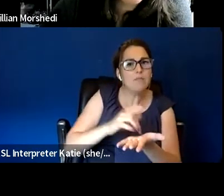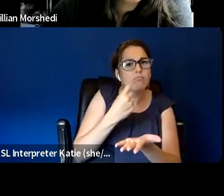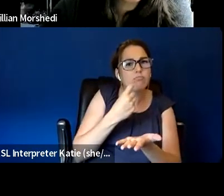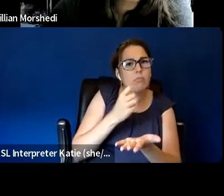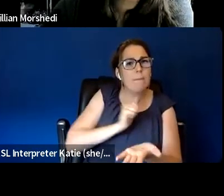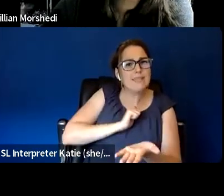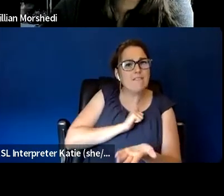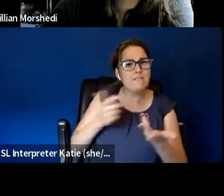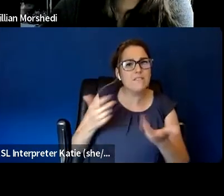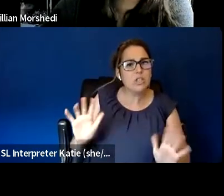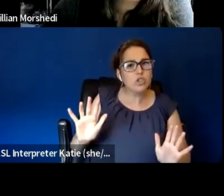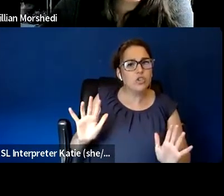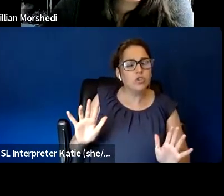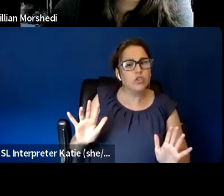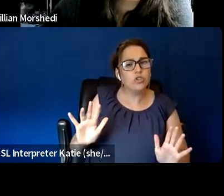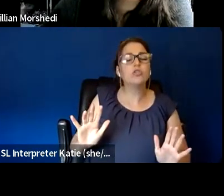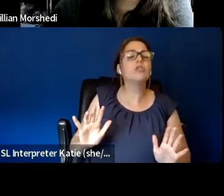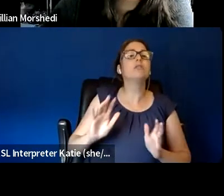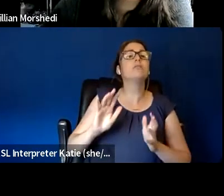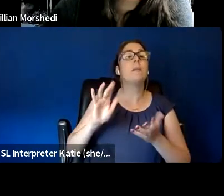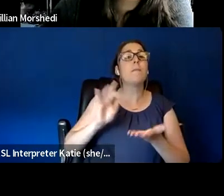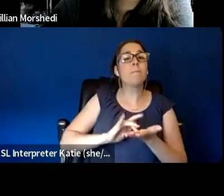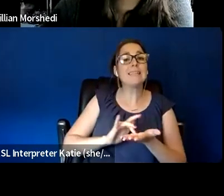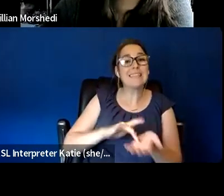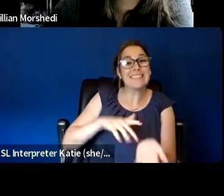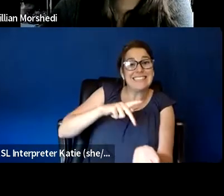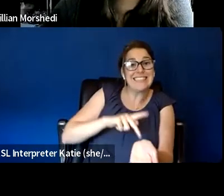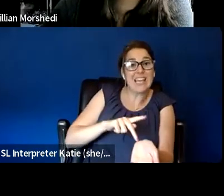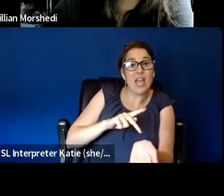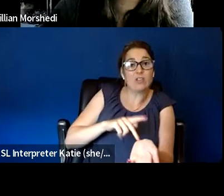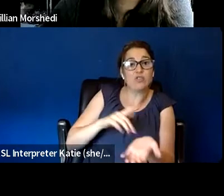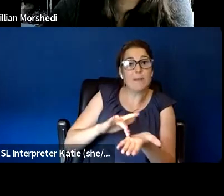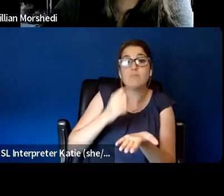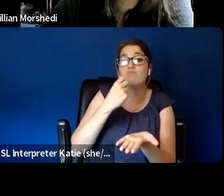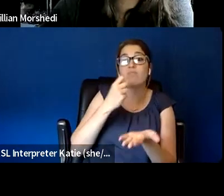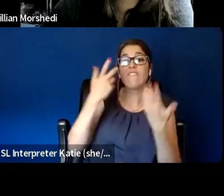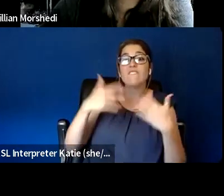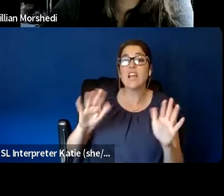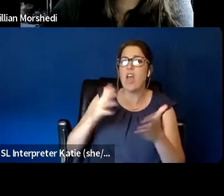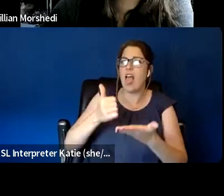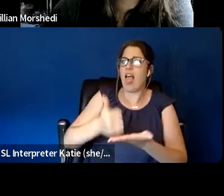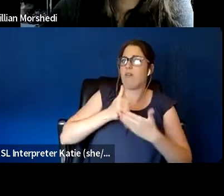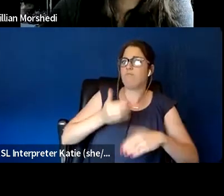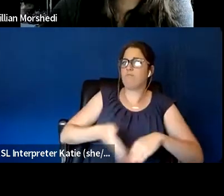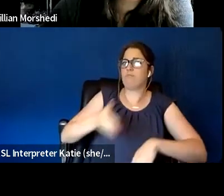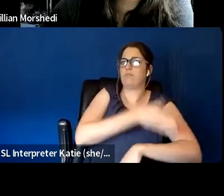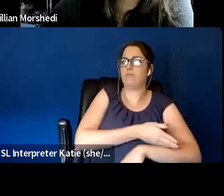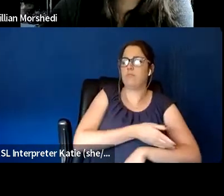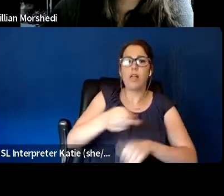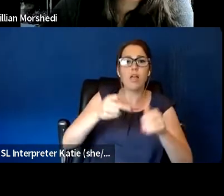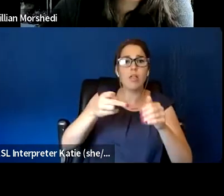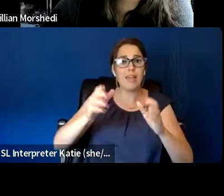she was able to, he finally was like, "Oh, wow. I can actually feel better.